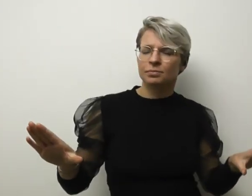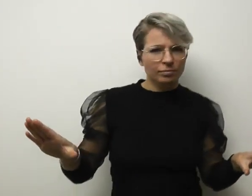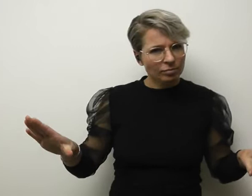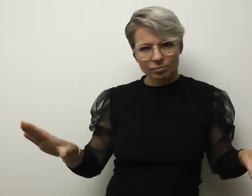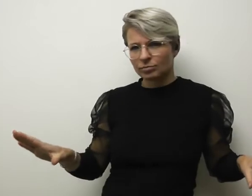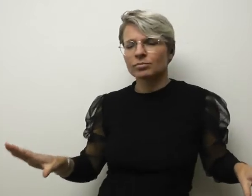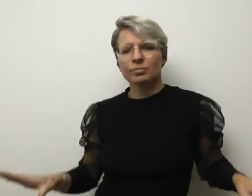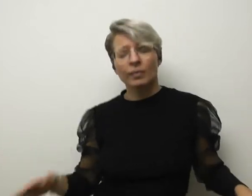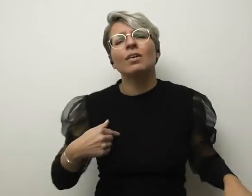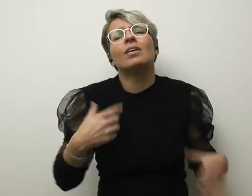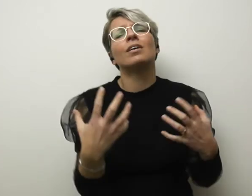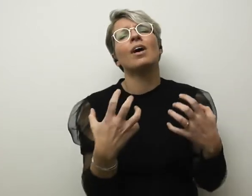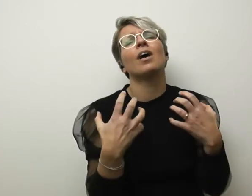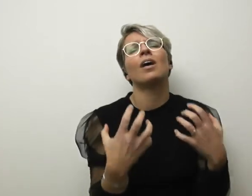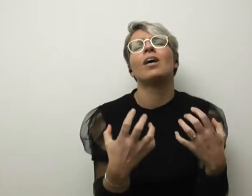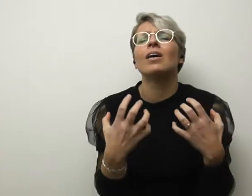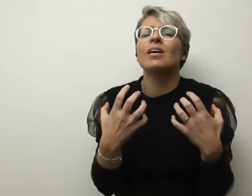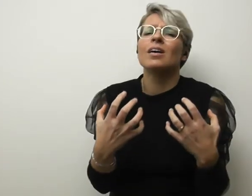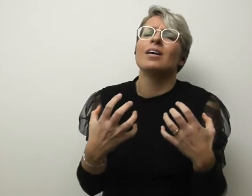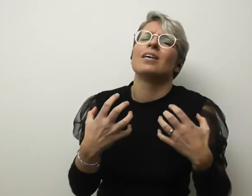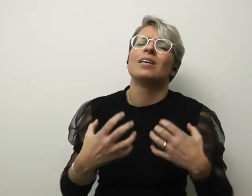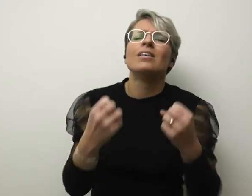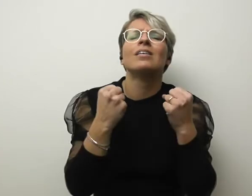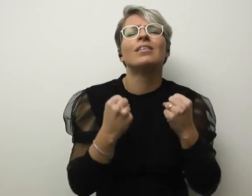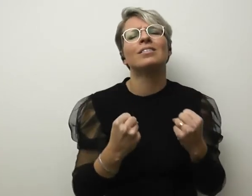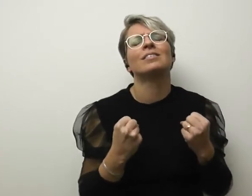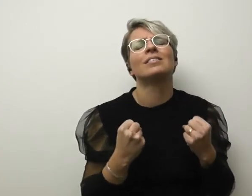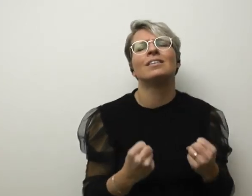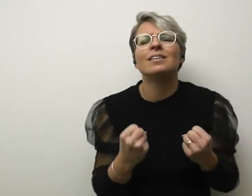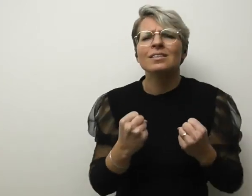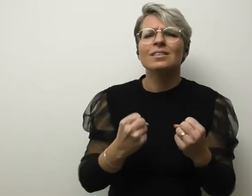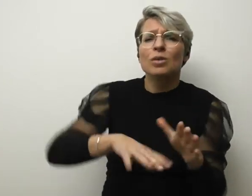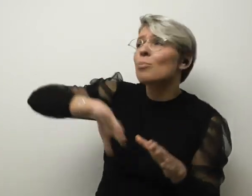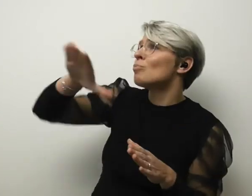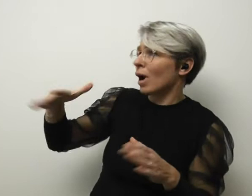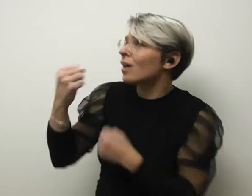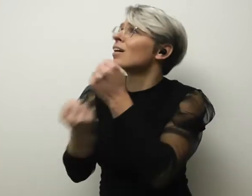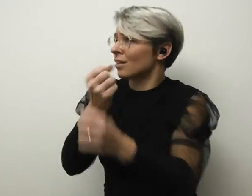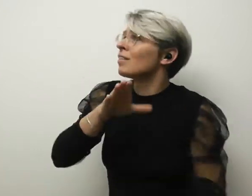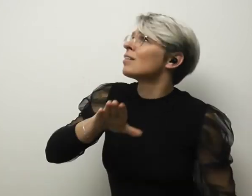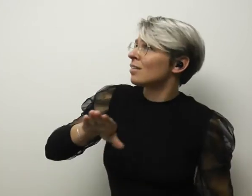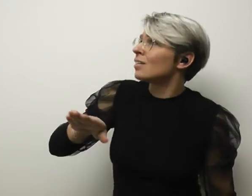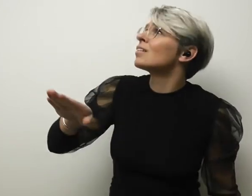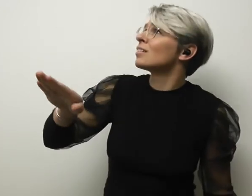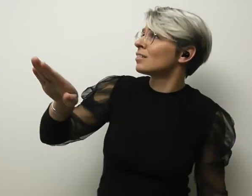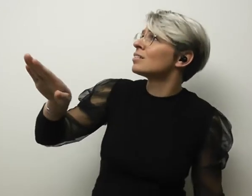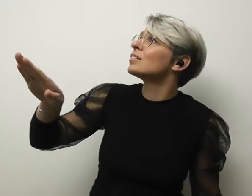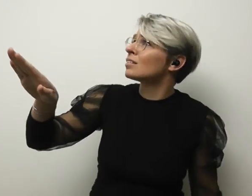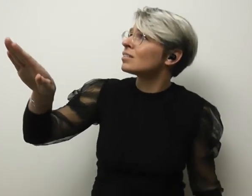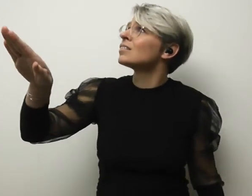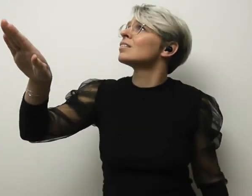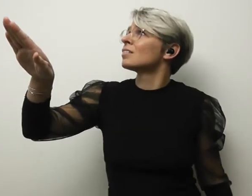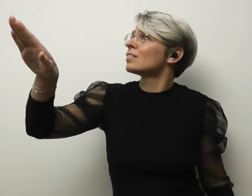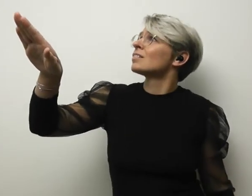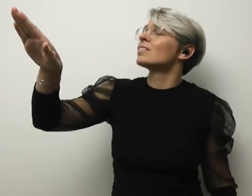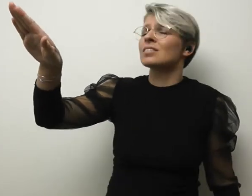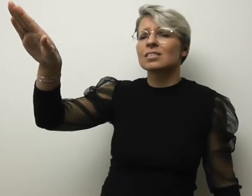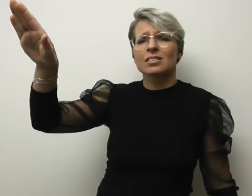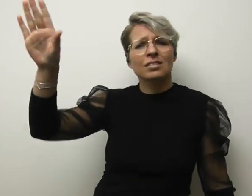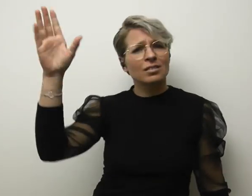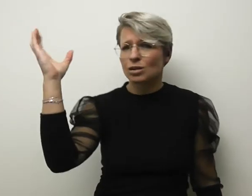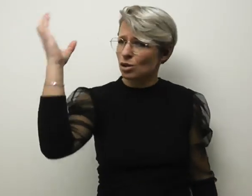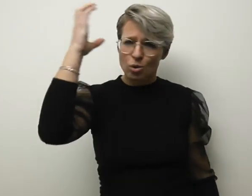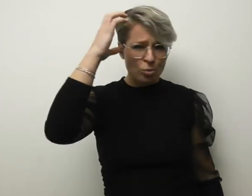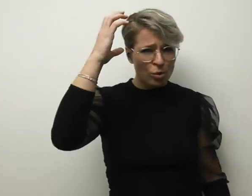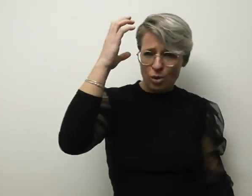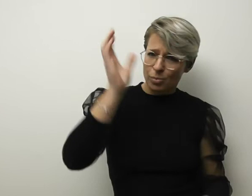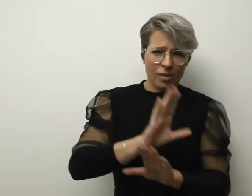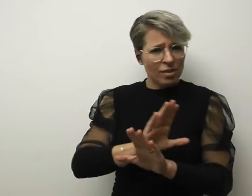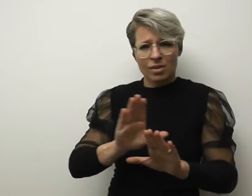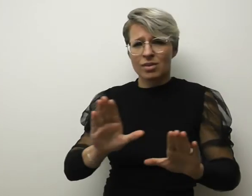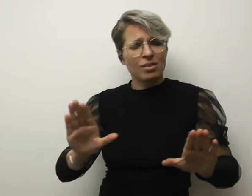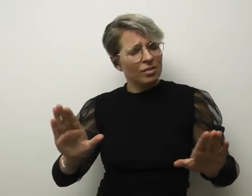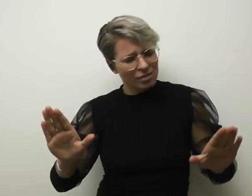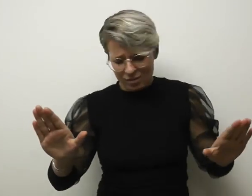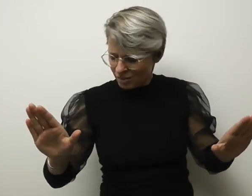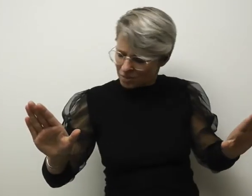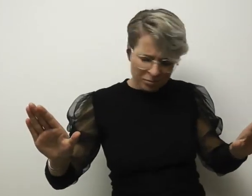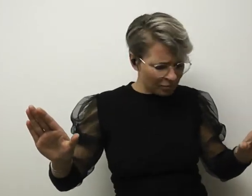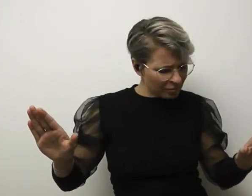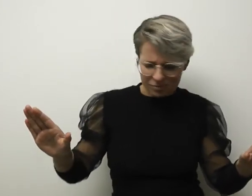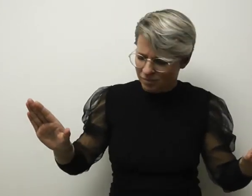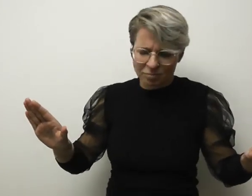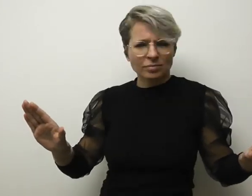If I only could, Be running up that hill, With no problems.